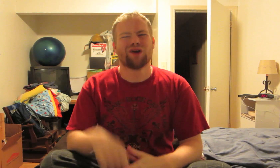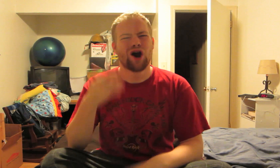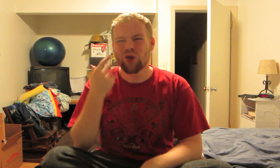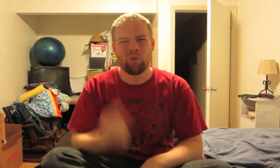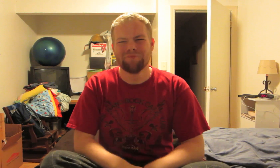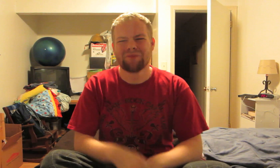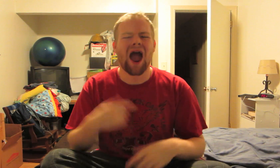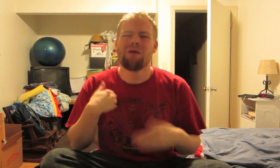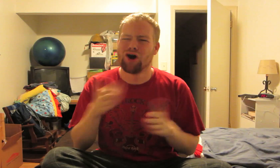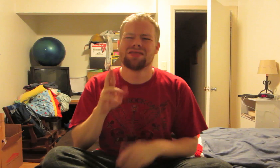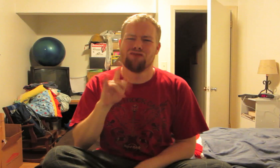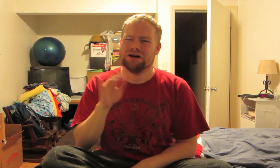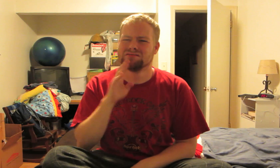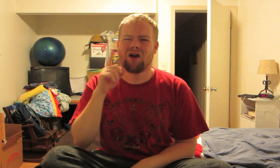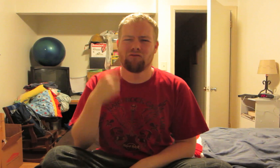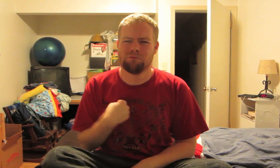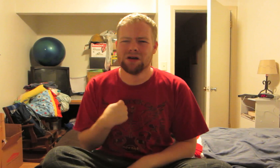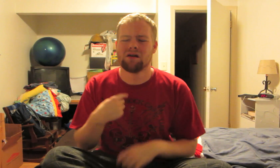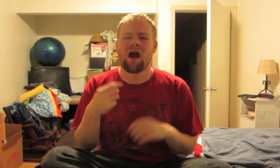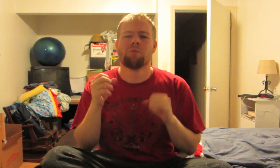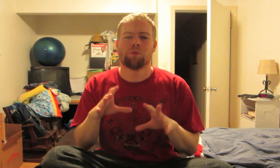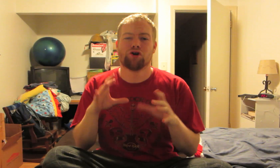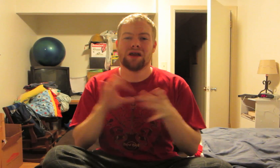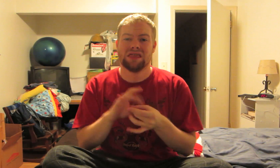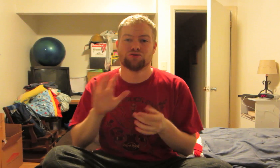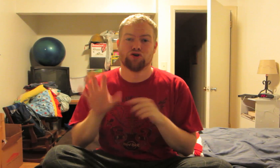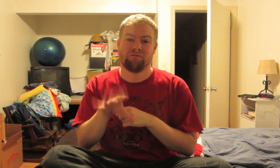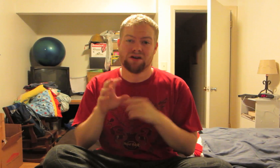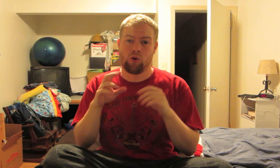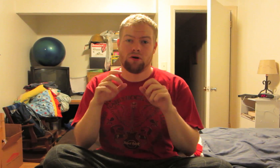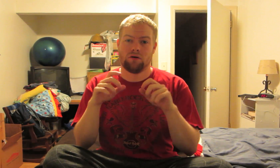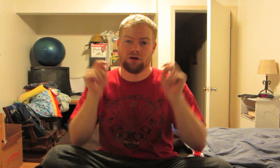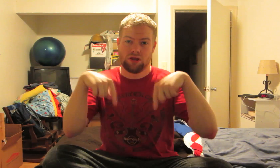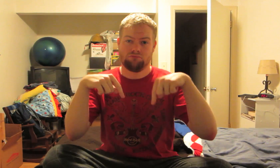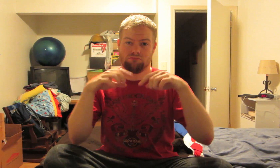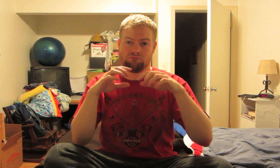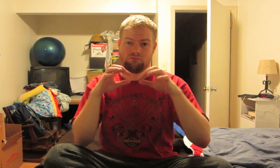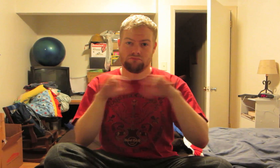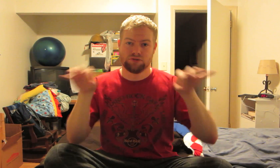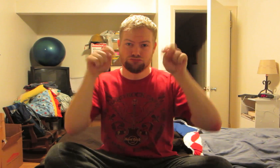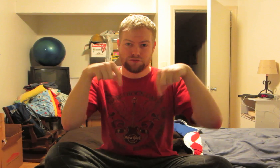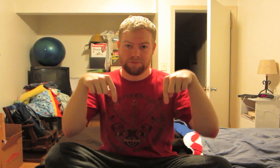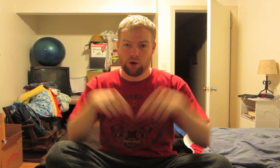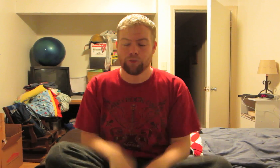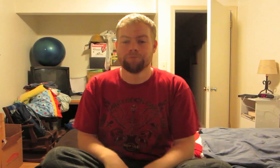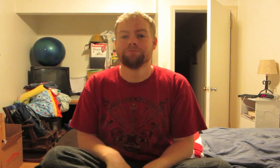You know what? I'm going to let Rikki talk for me. I'll put a link to her video in the info box below.